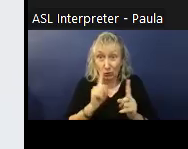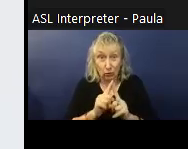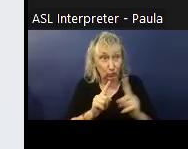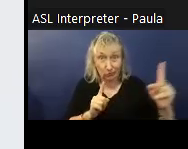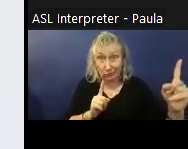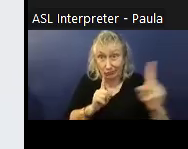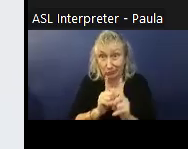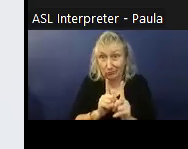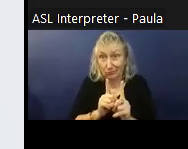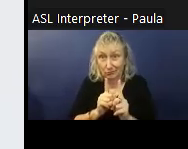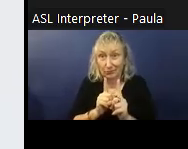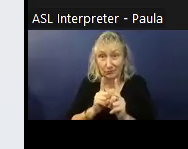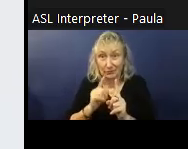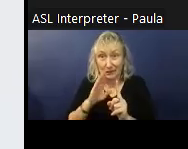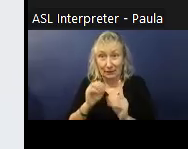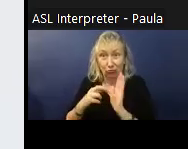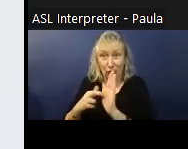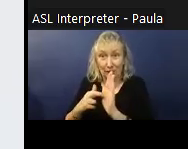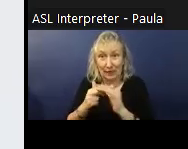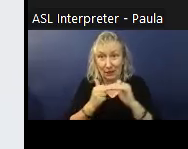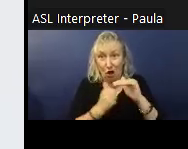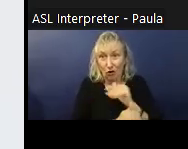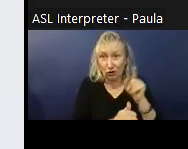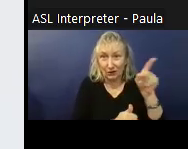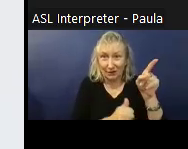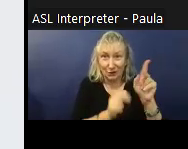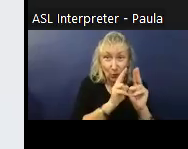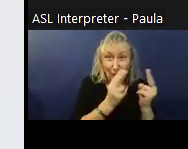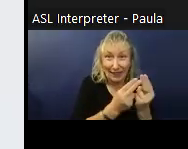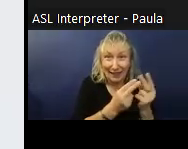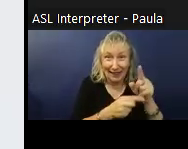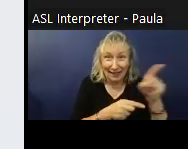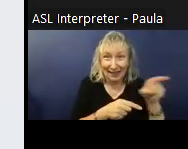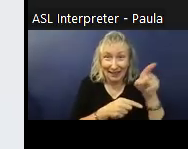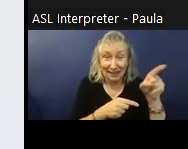Because and I, I, in my notes, I was thinking maybe this should be,